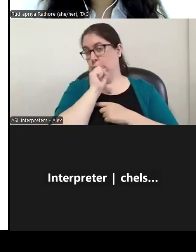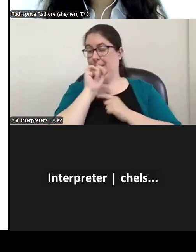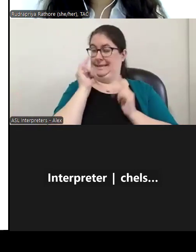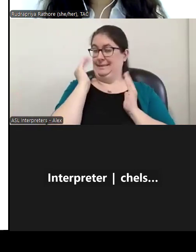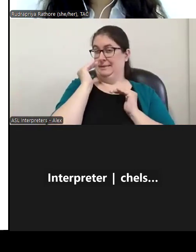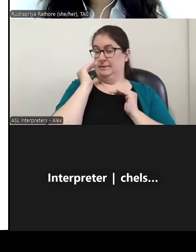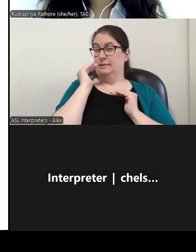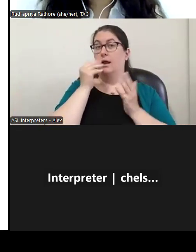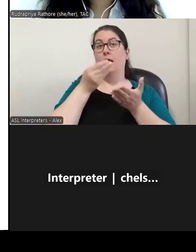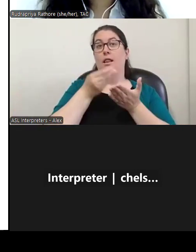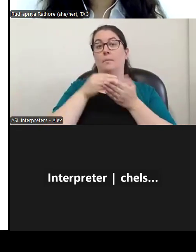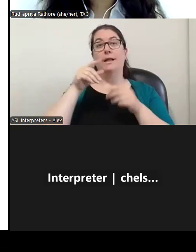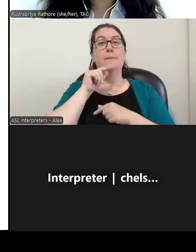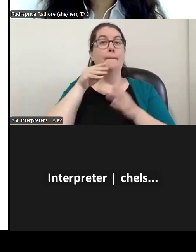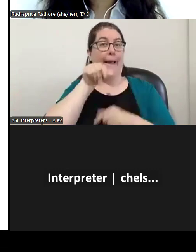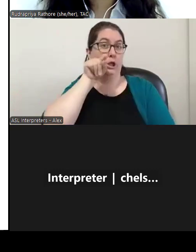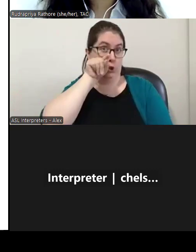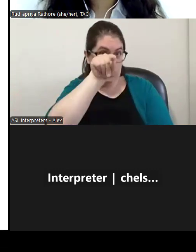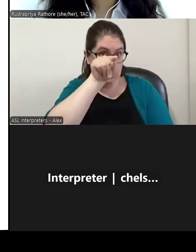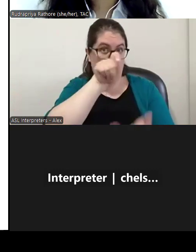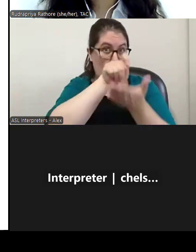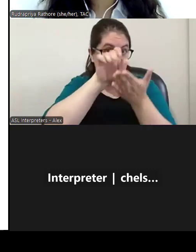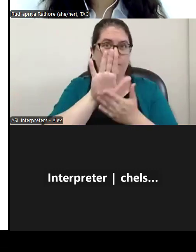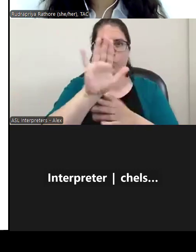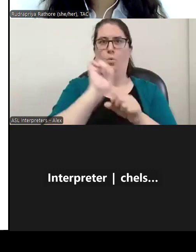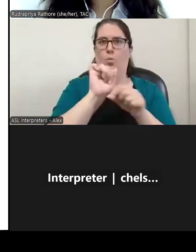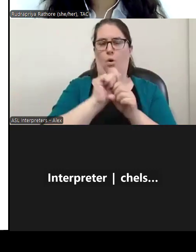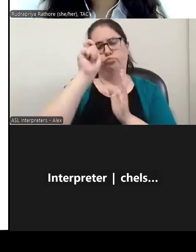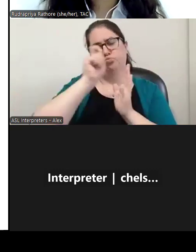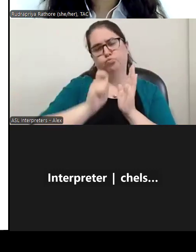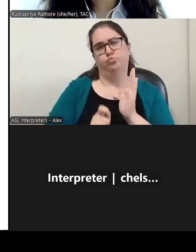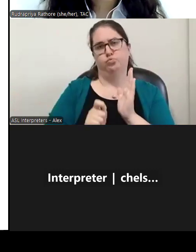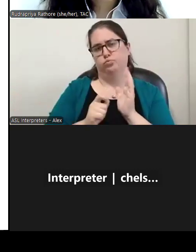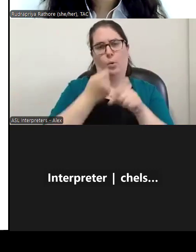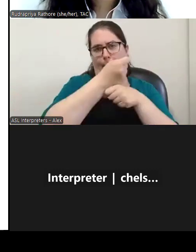grant is paying you the writer for the labor of creating the project that you've proposed